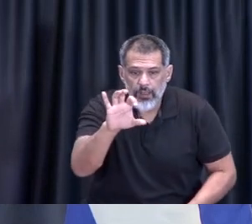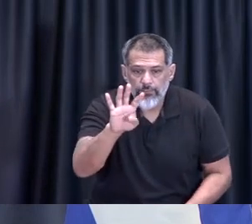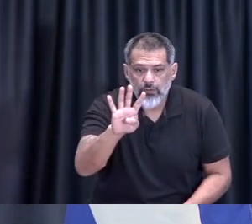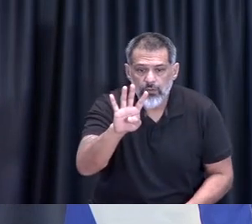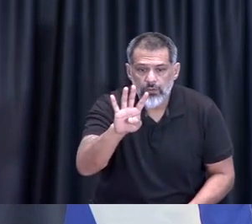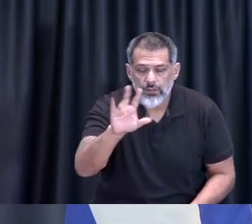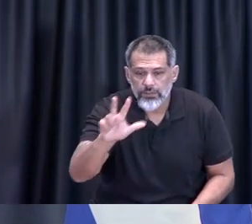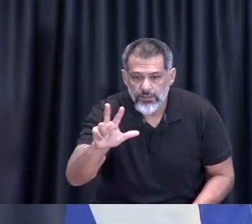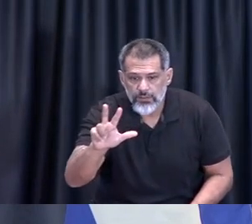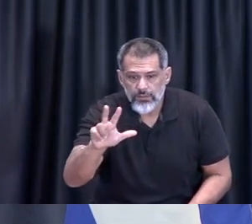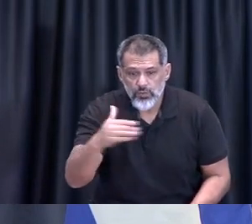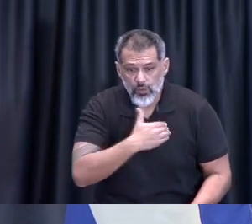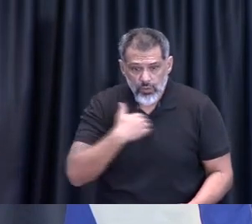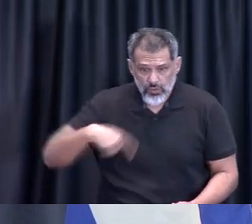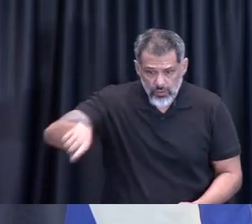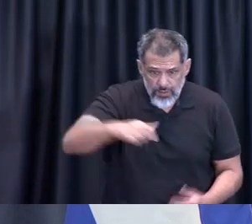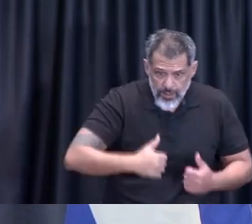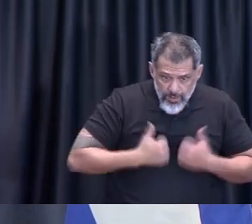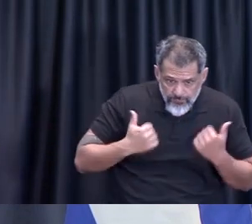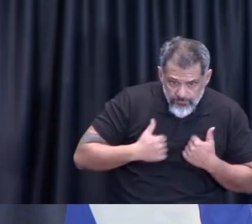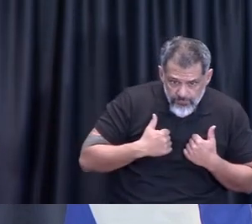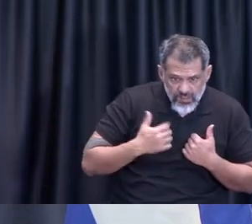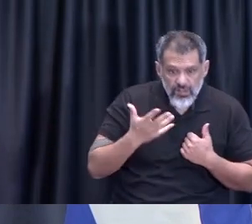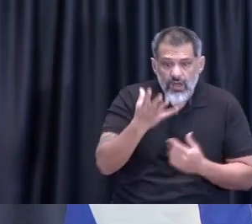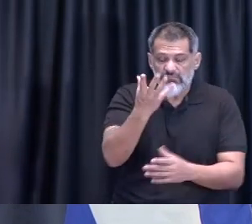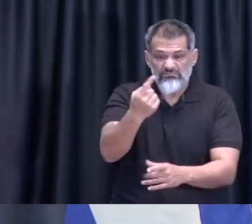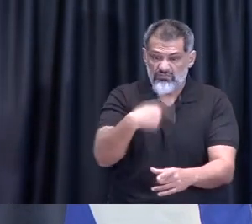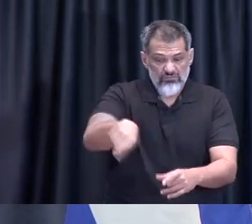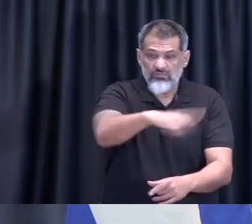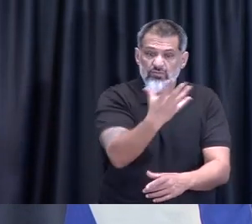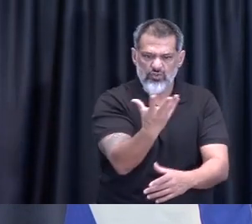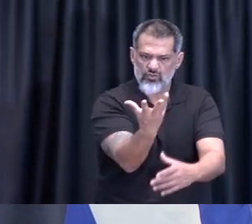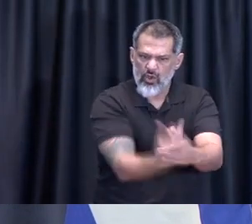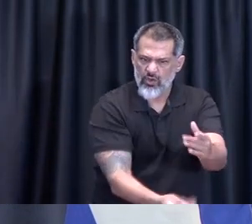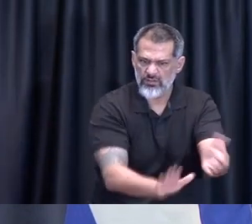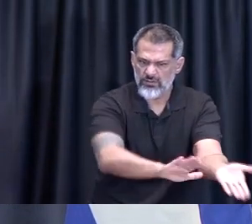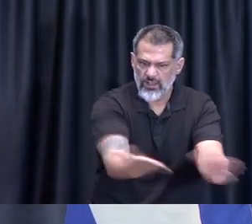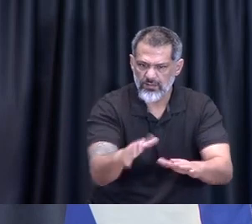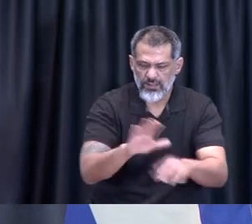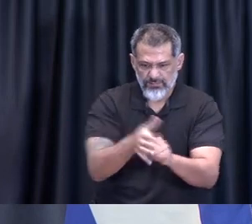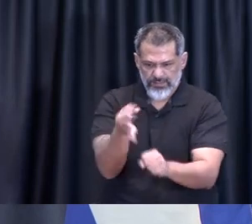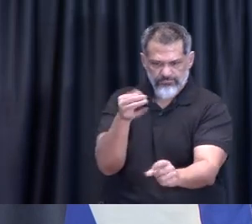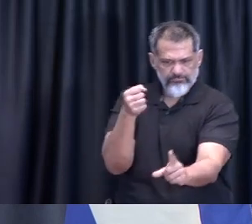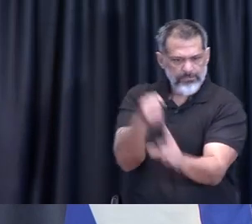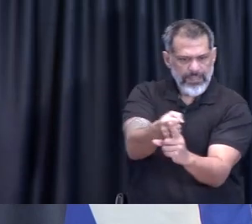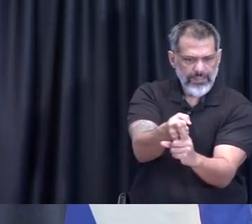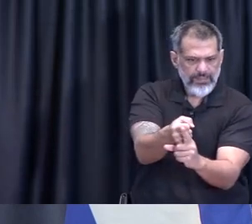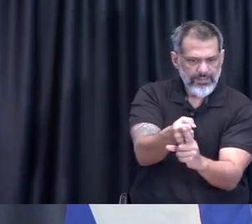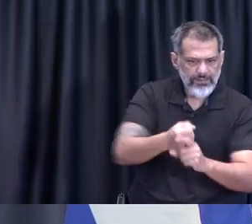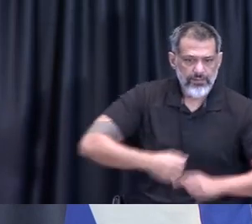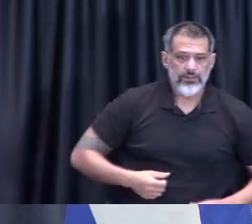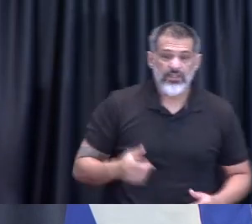Toronto residents have lost their lives to COVID-19, and thousands more have